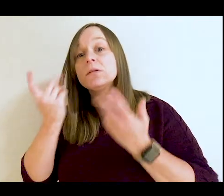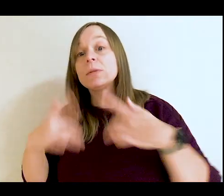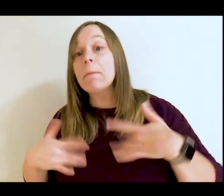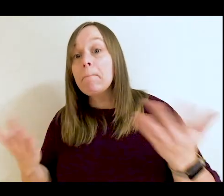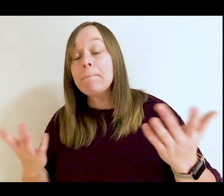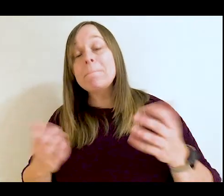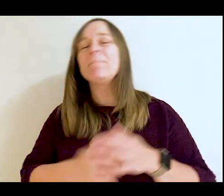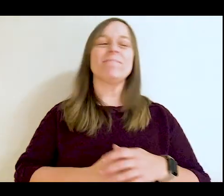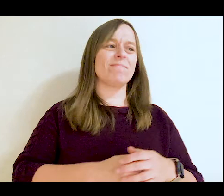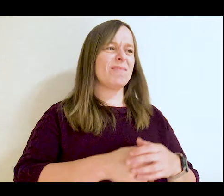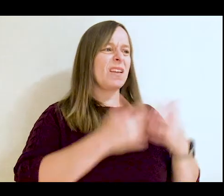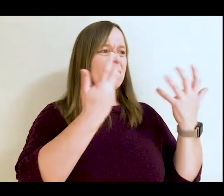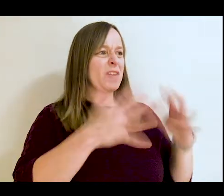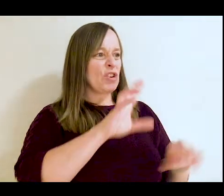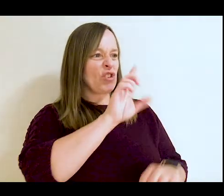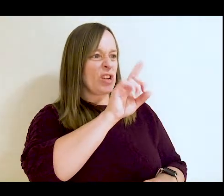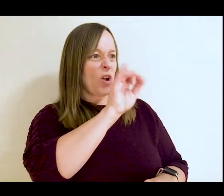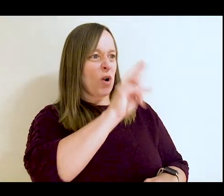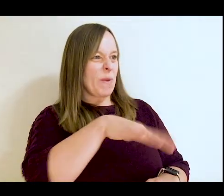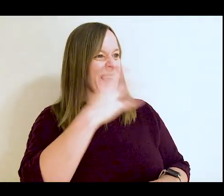K: So after your experience with DRNY, would